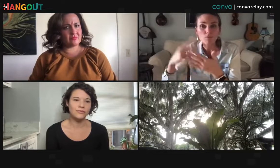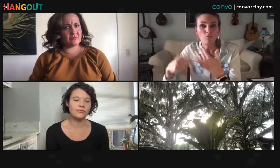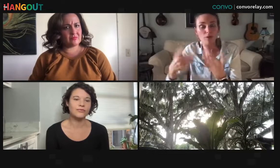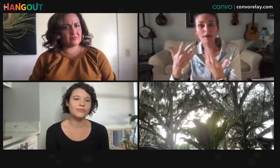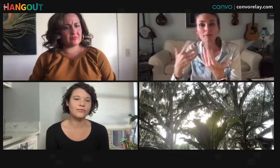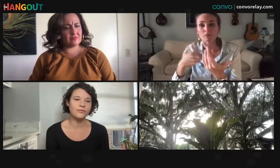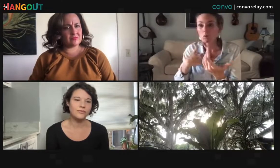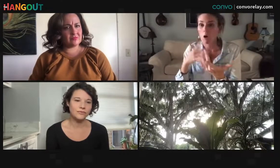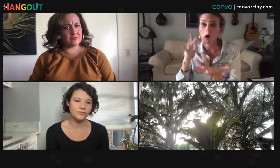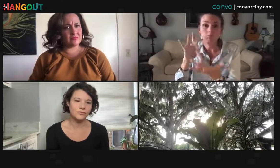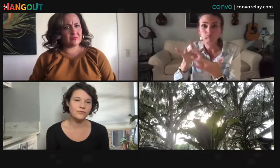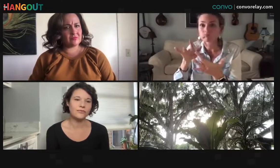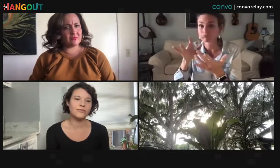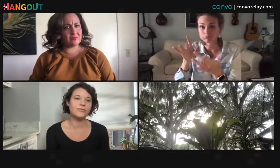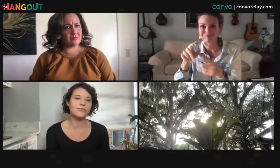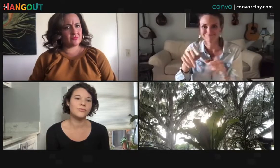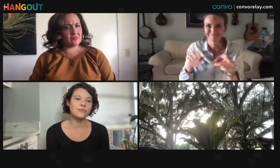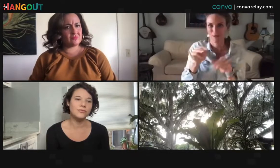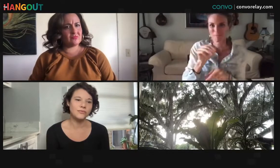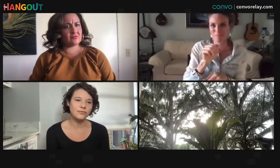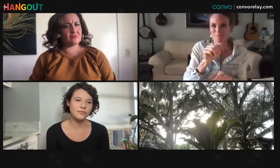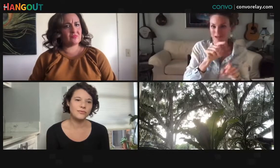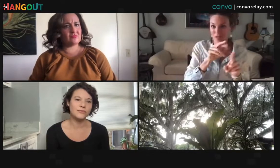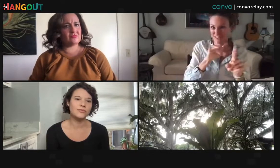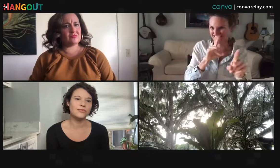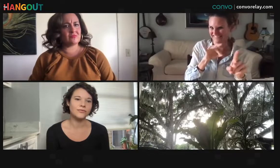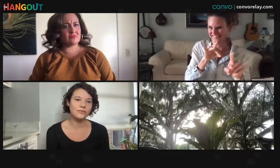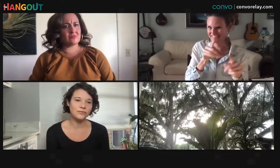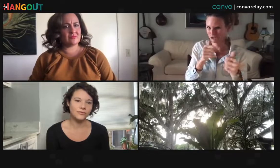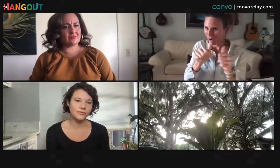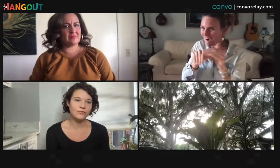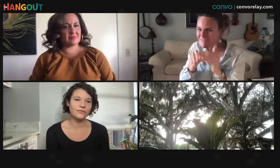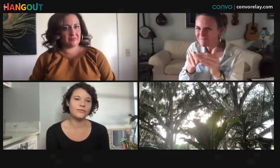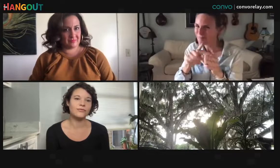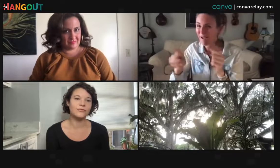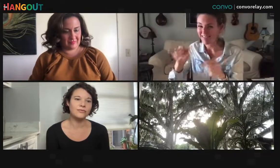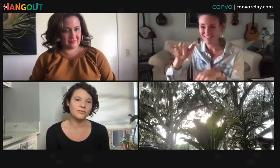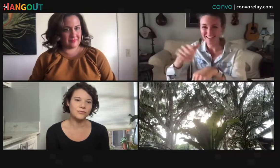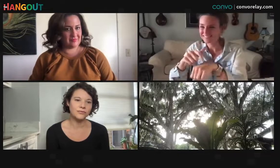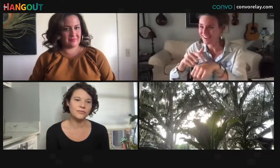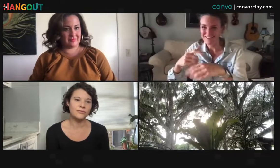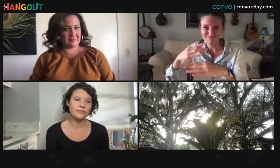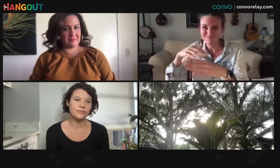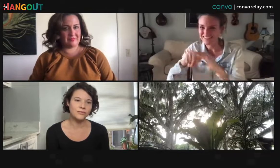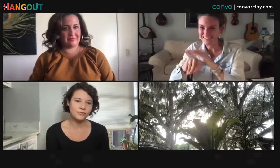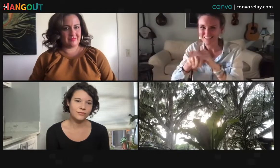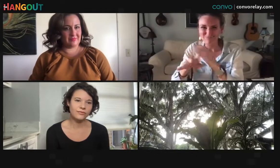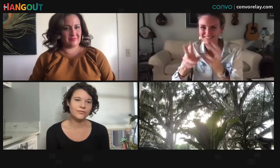was out there and they actually had a training program so i got in touch with someone i know mallory was studying